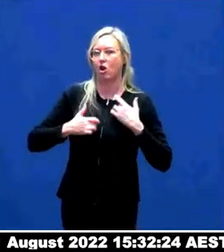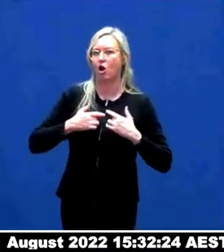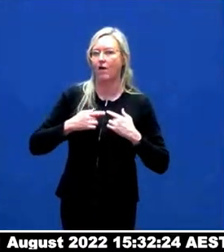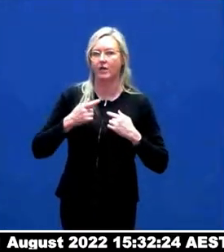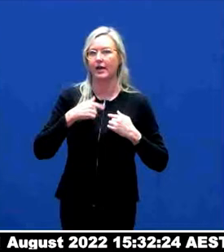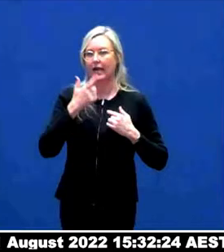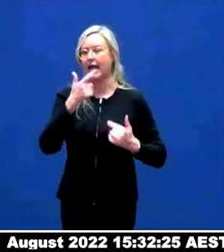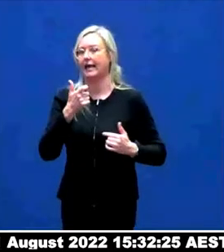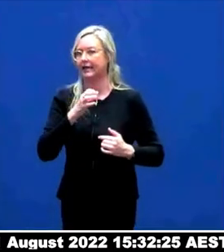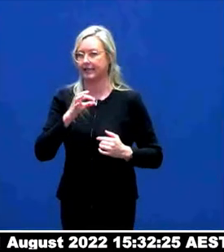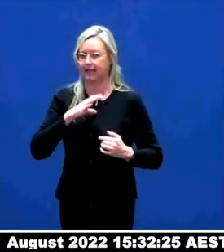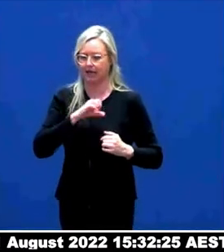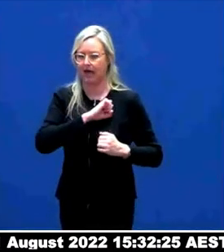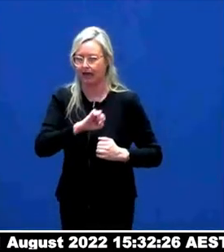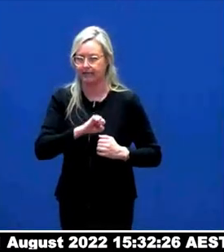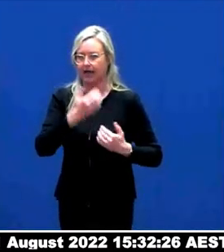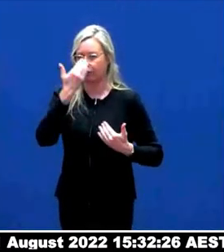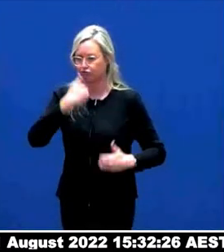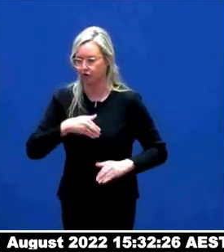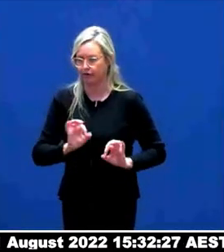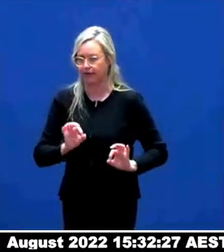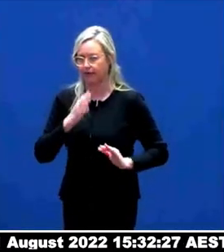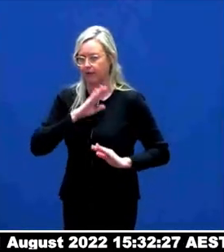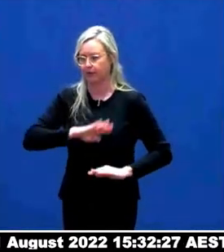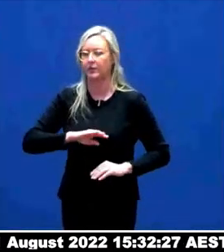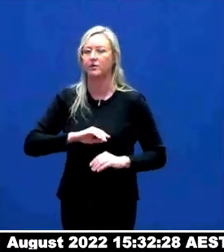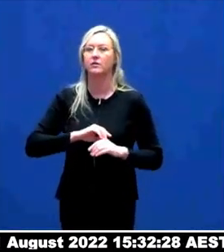It sounds like you look after yourself and make decisions for yourself.